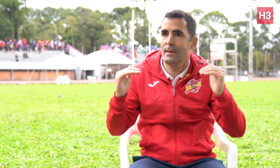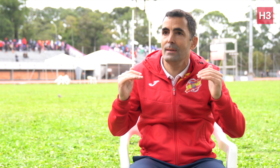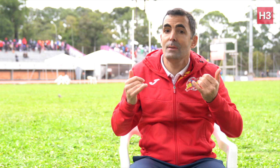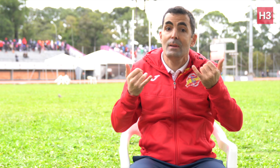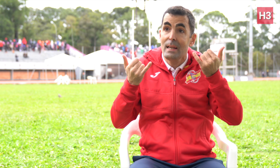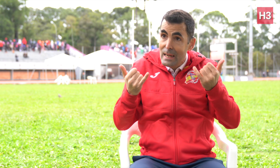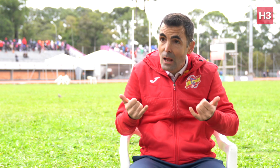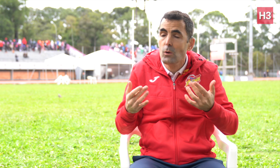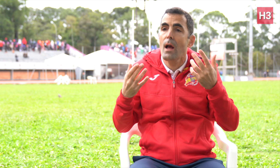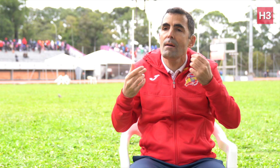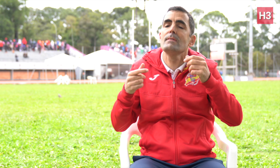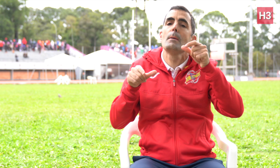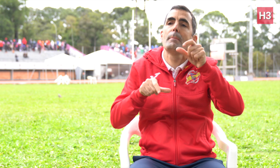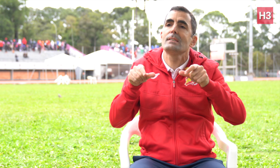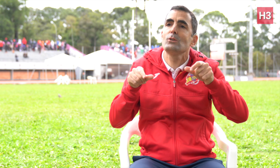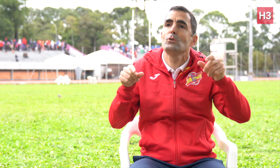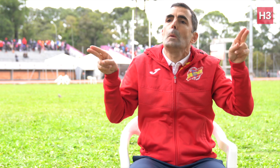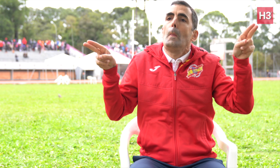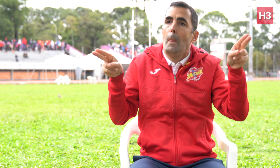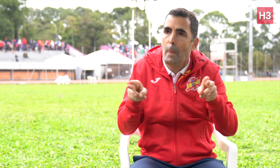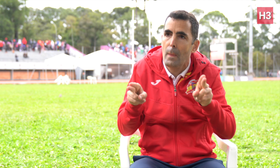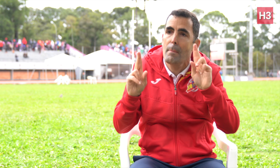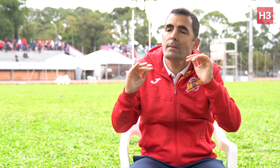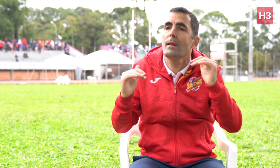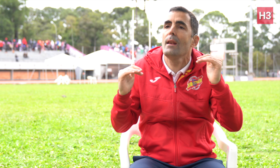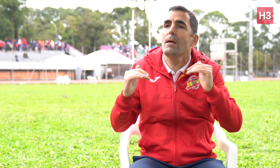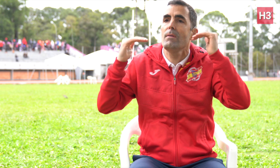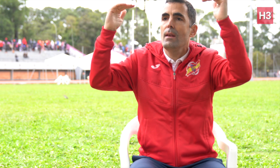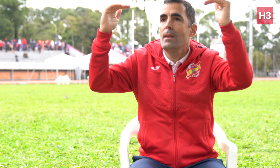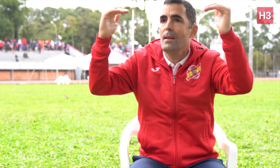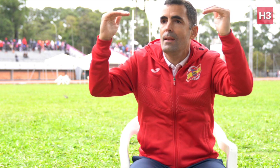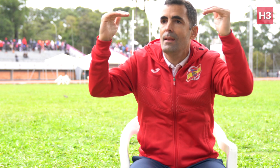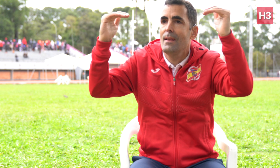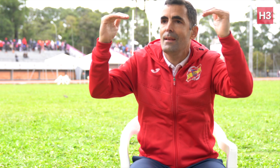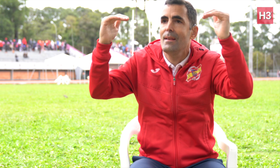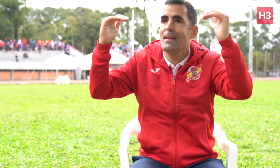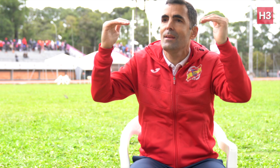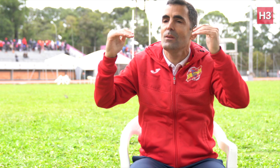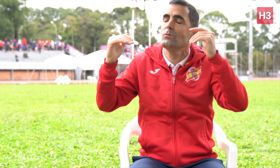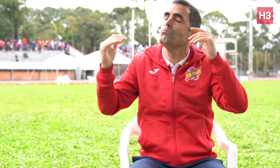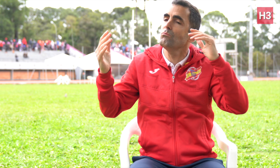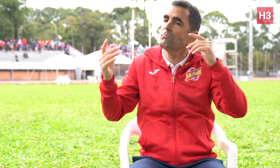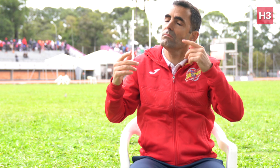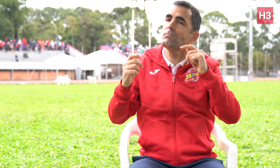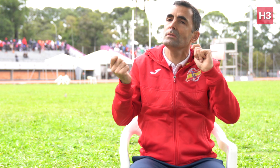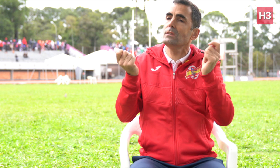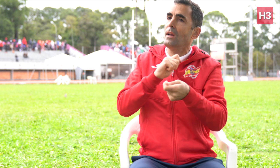hearing athletes. Today, I see less number of Deaf athletes, but their ability standards have raised.